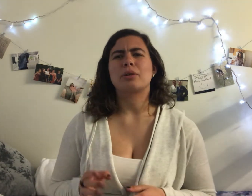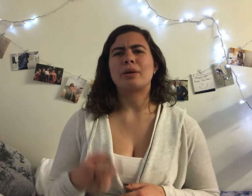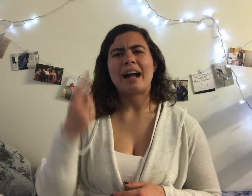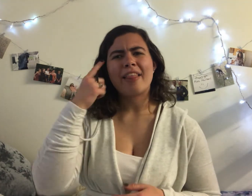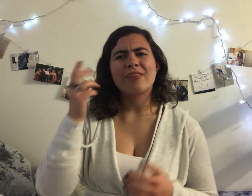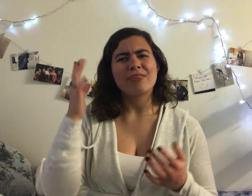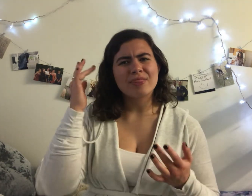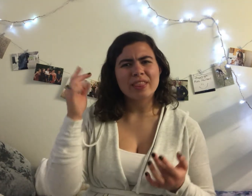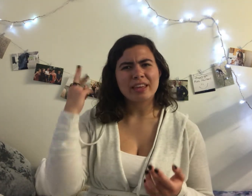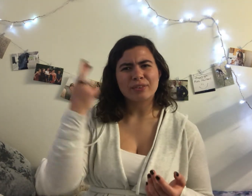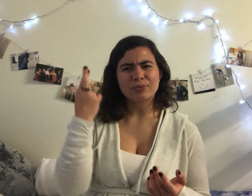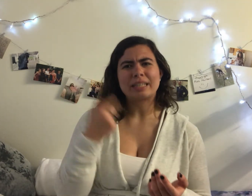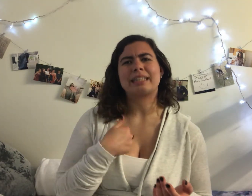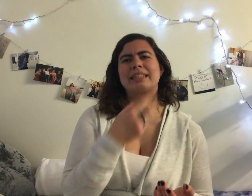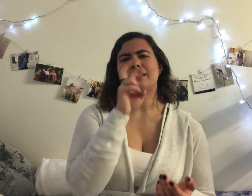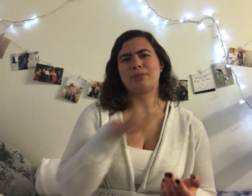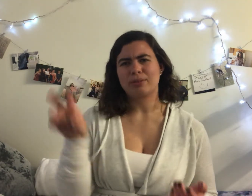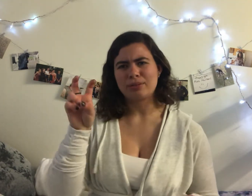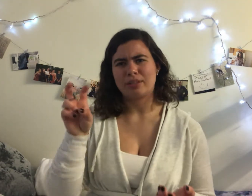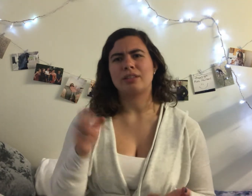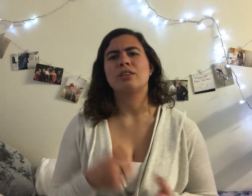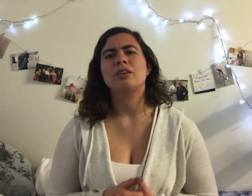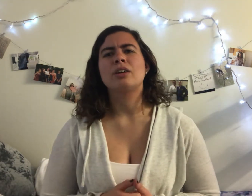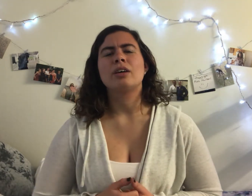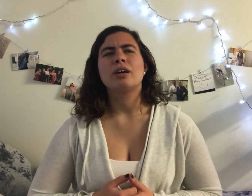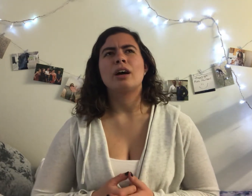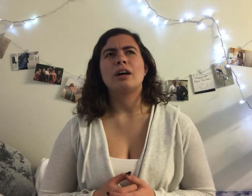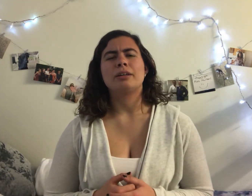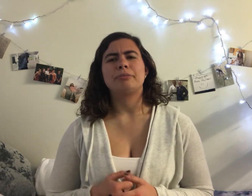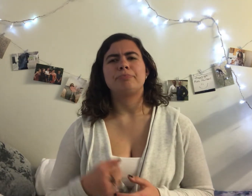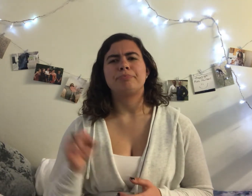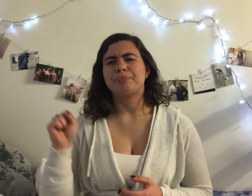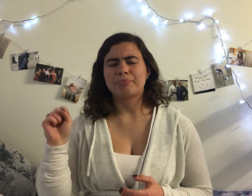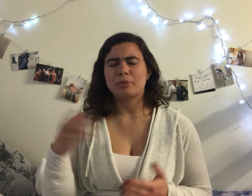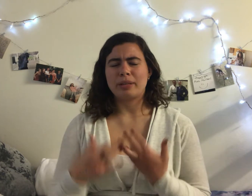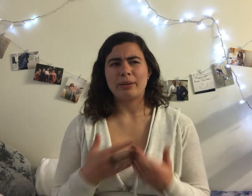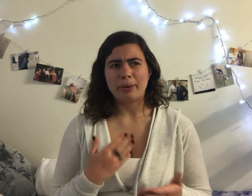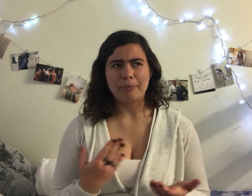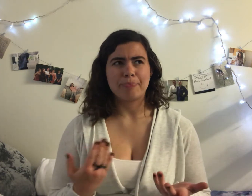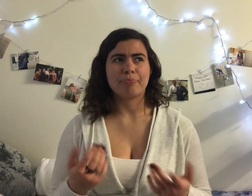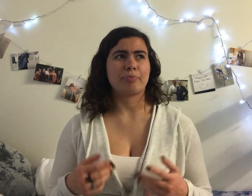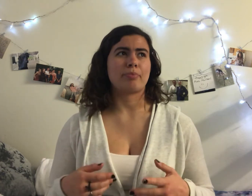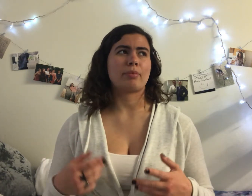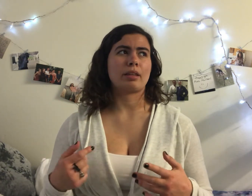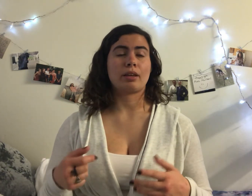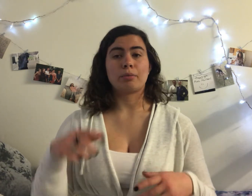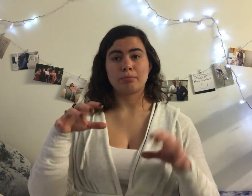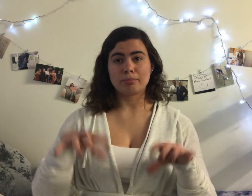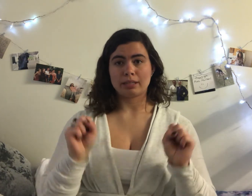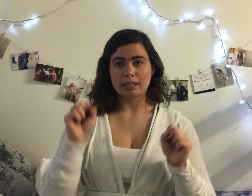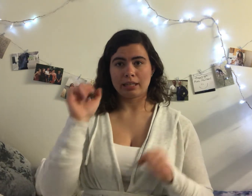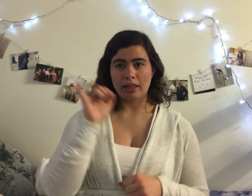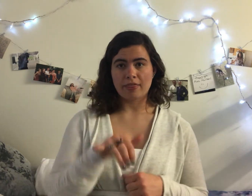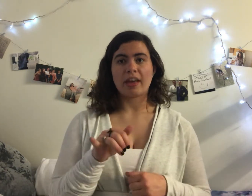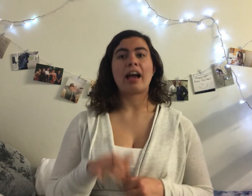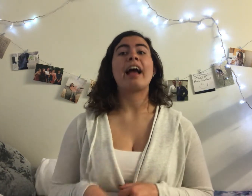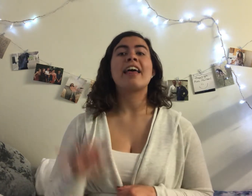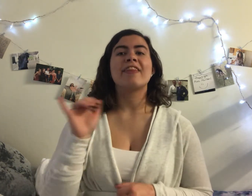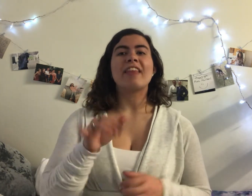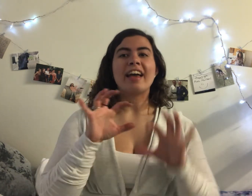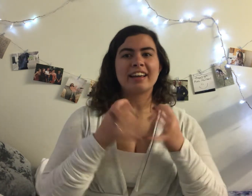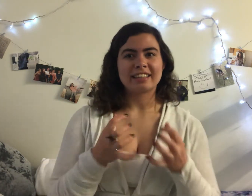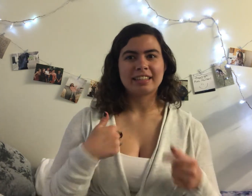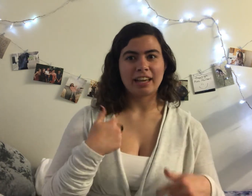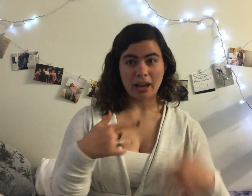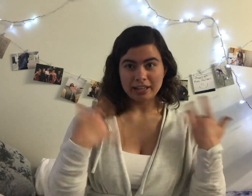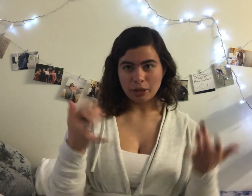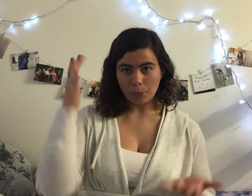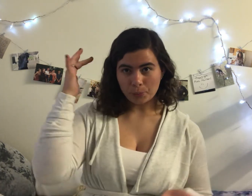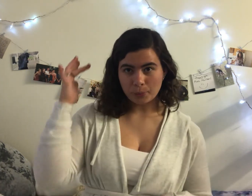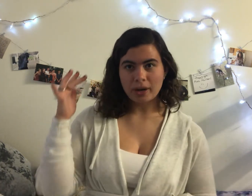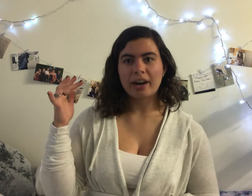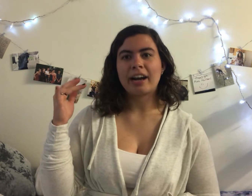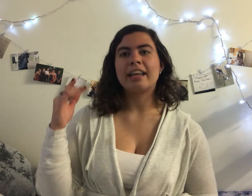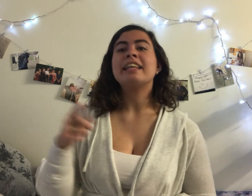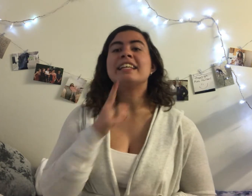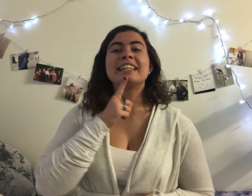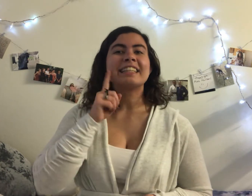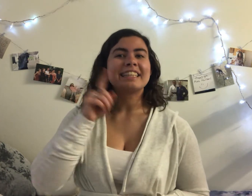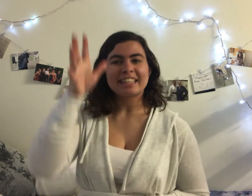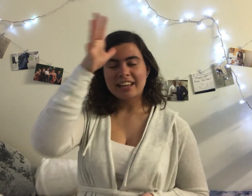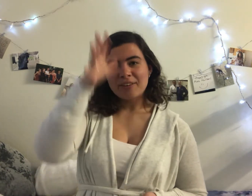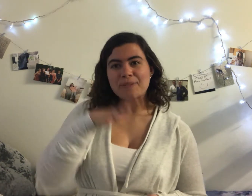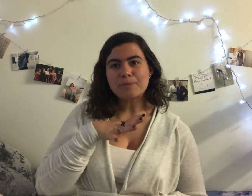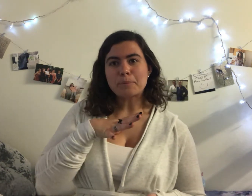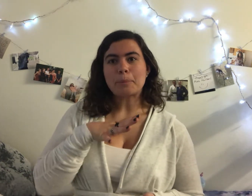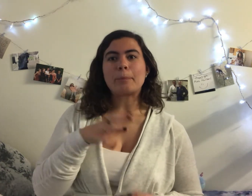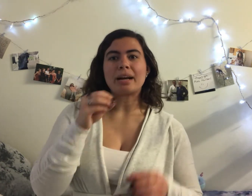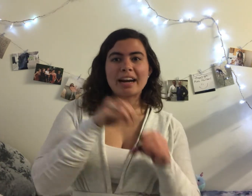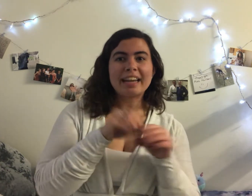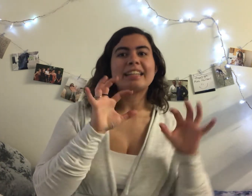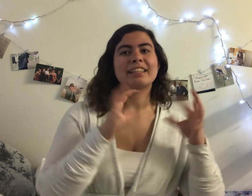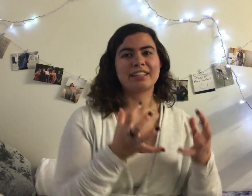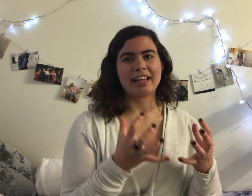I think it's because I'm a transfer. Anyway, I'm taking that and I'm excited because there's a Deaf man in that class.